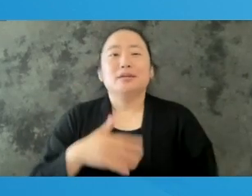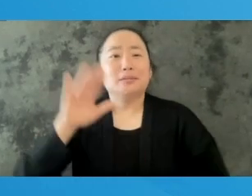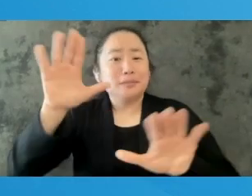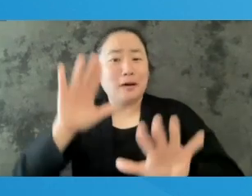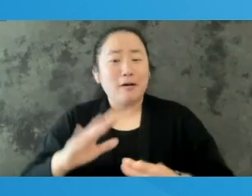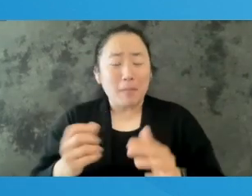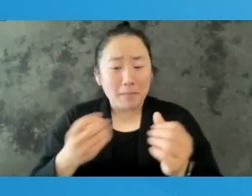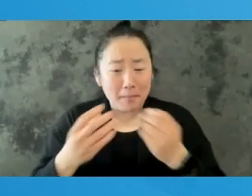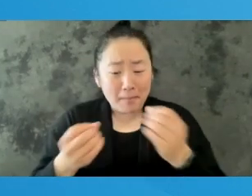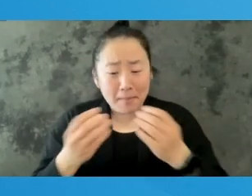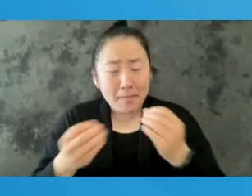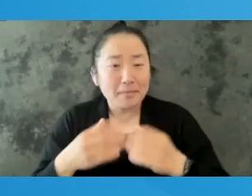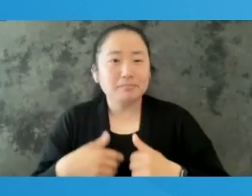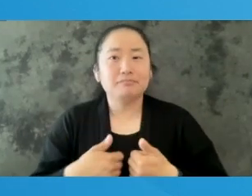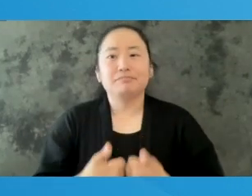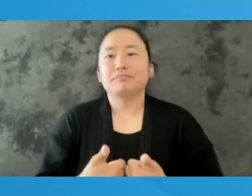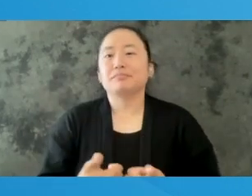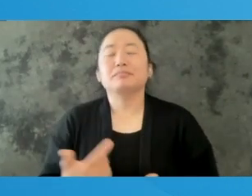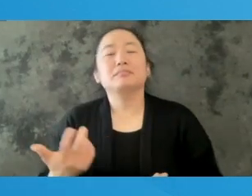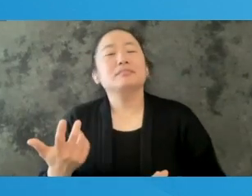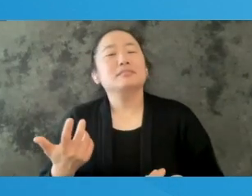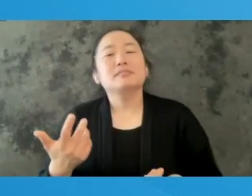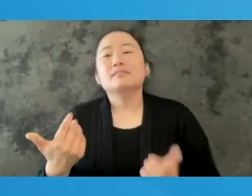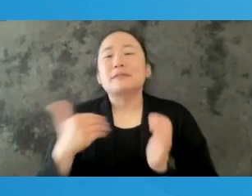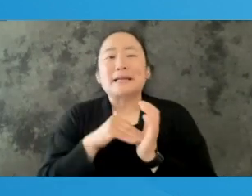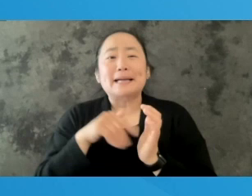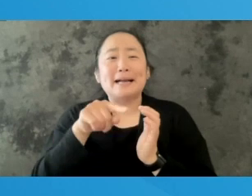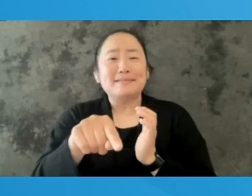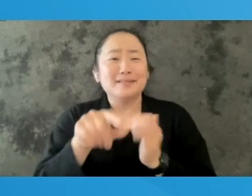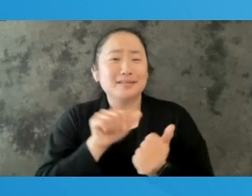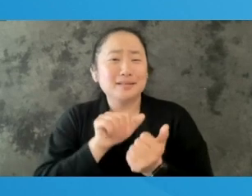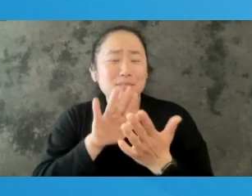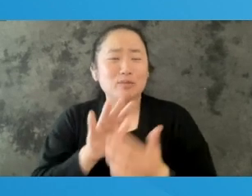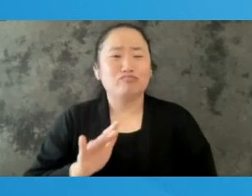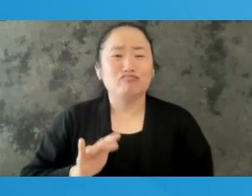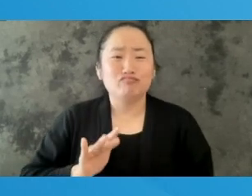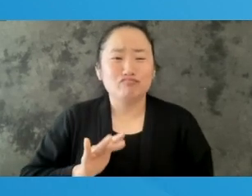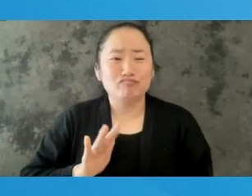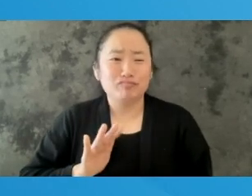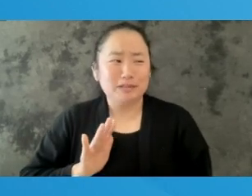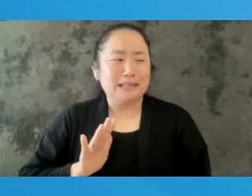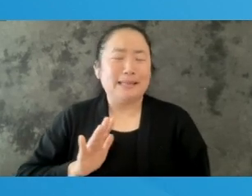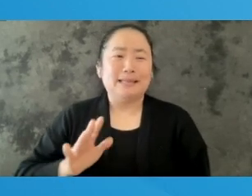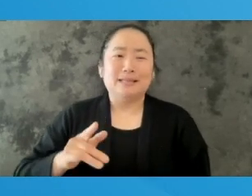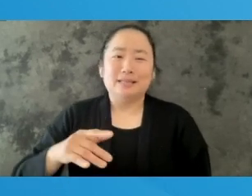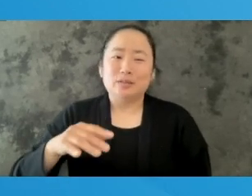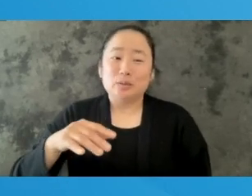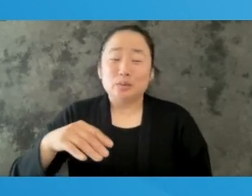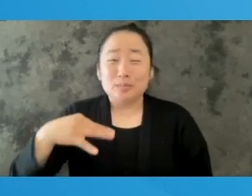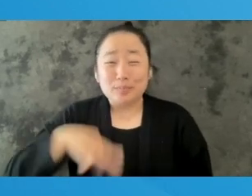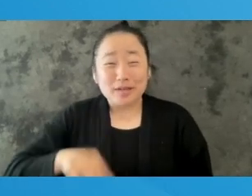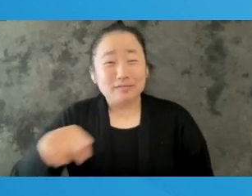But again, this exercise is so helpful for students to come up with words to describe